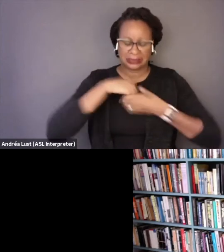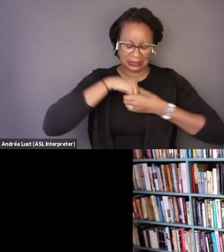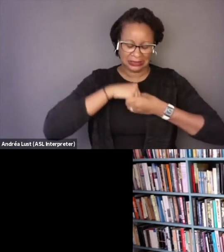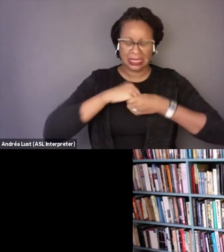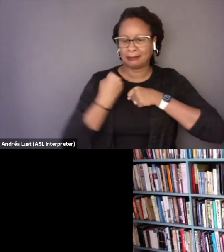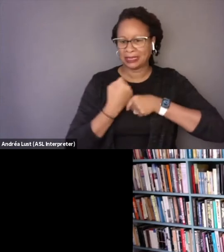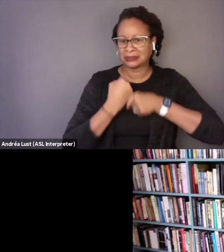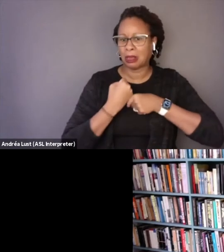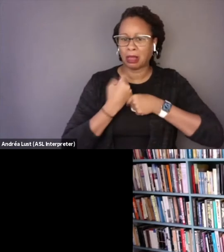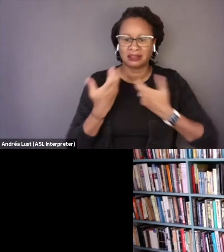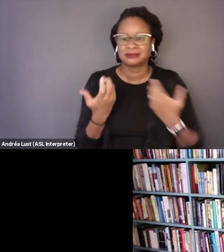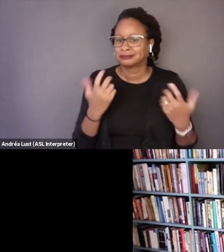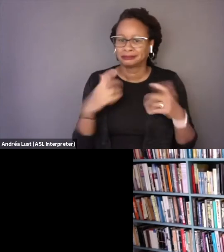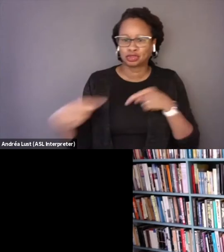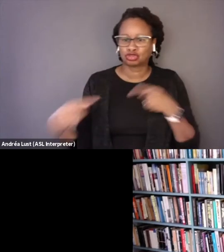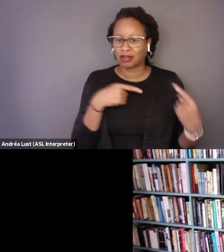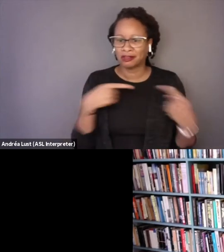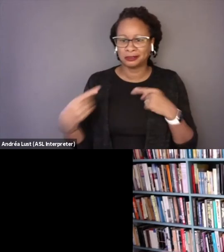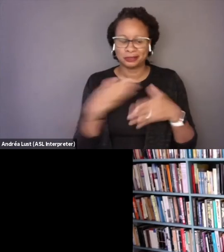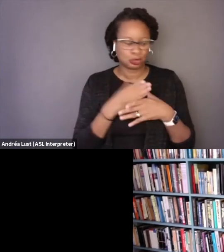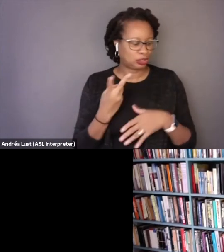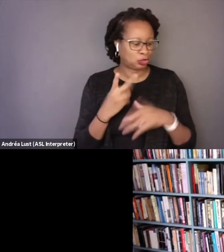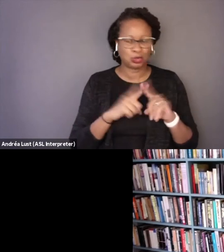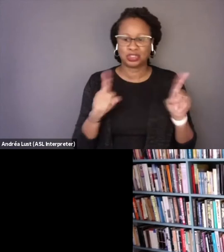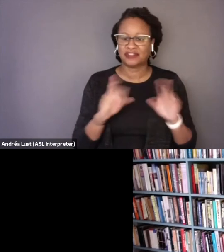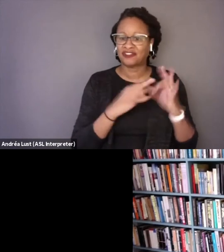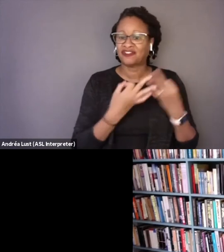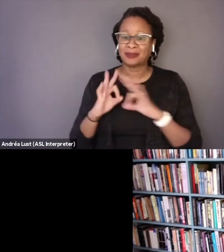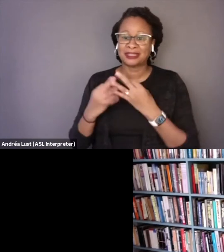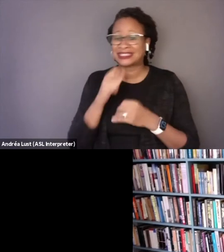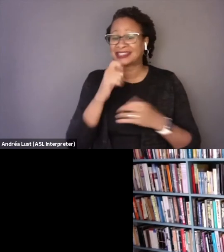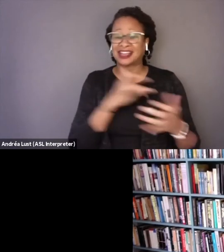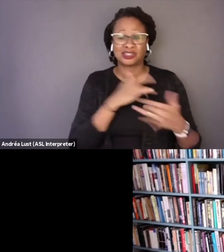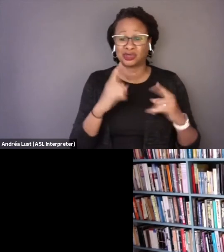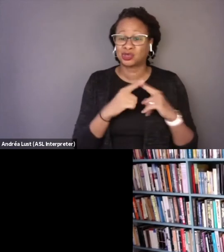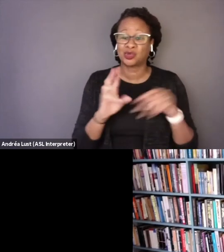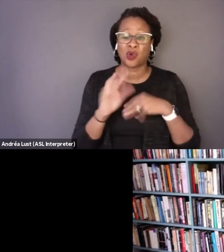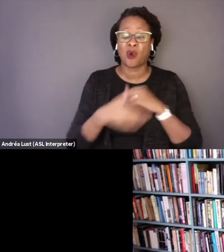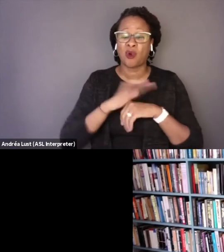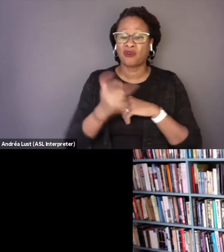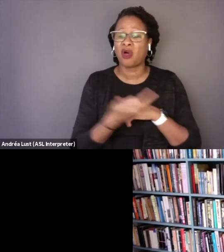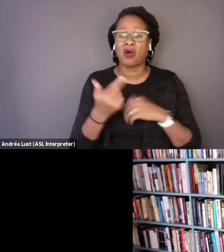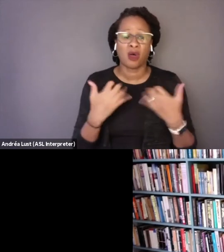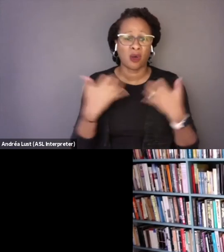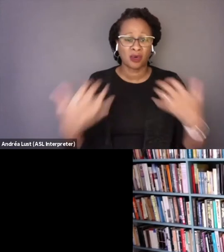that really is not of concern to a global audience. Yeah, and what sort of conversations did you have